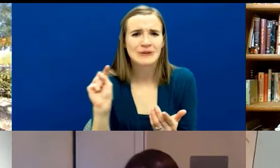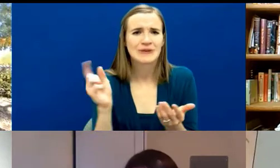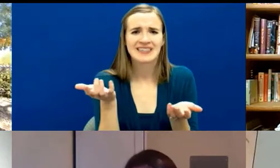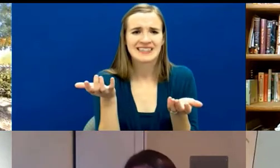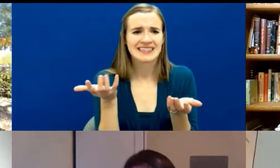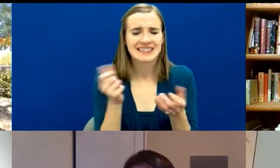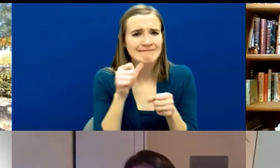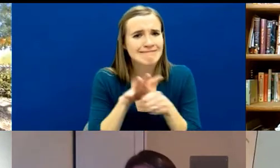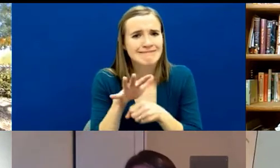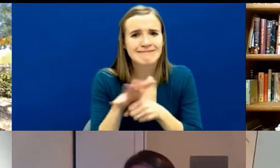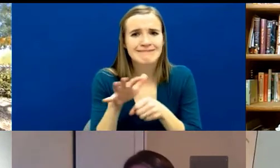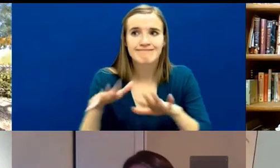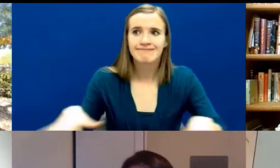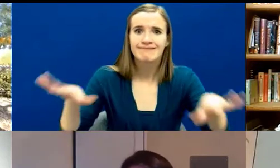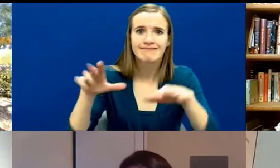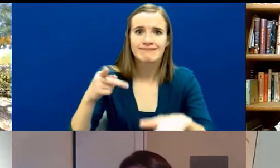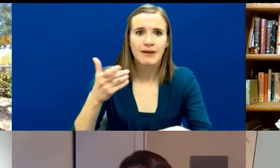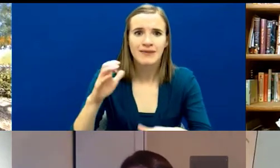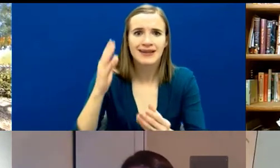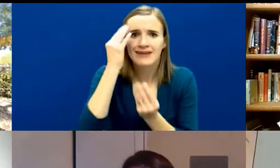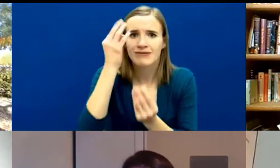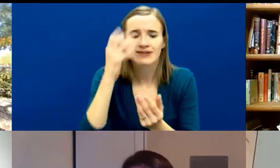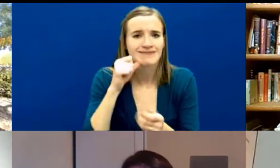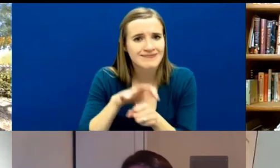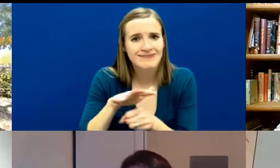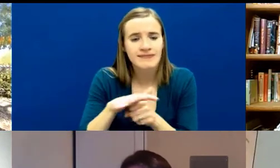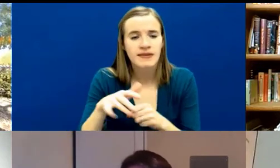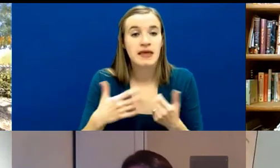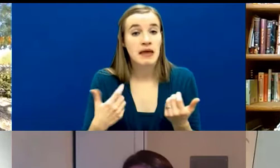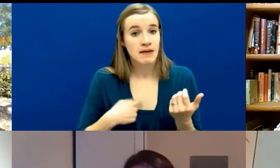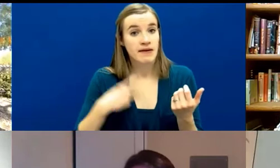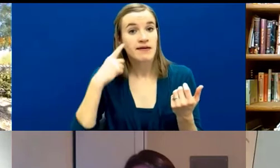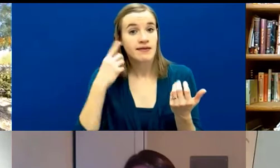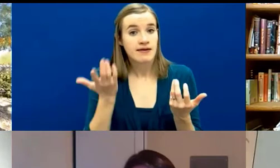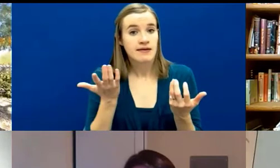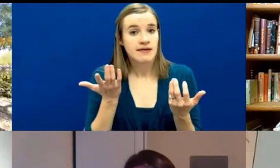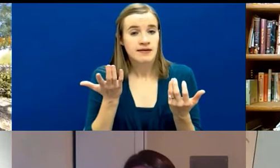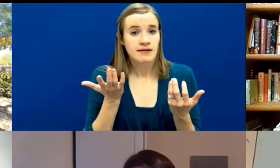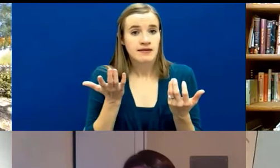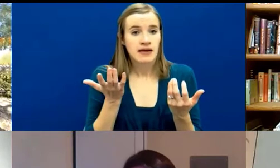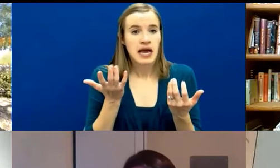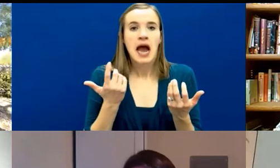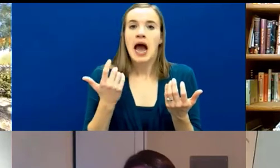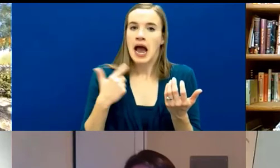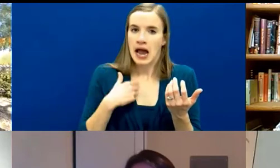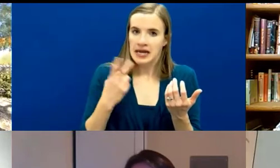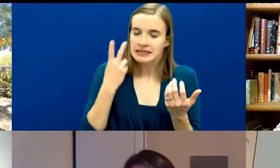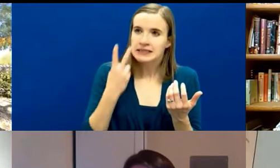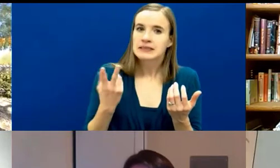public realm, I think that, you know, more and more, I am seeing more and more